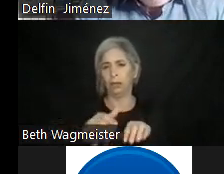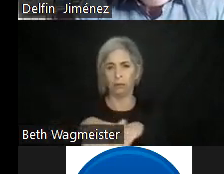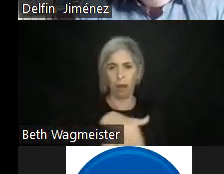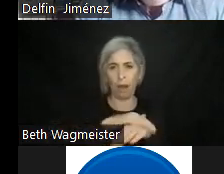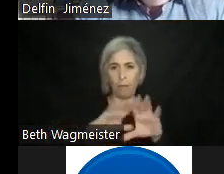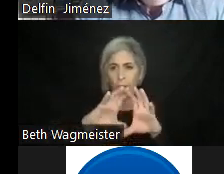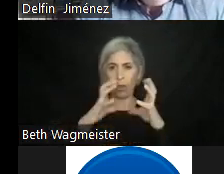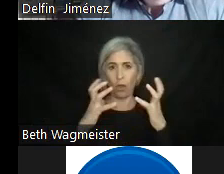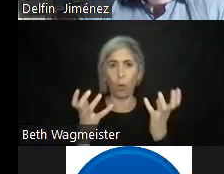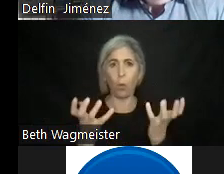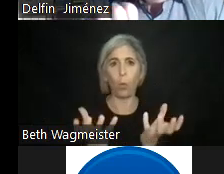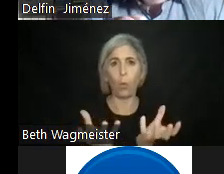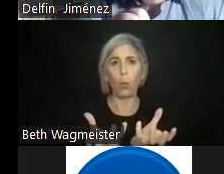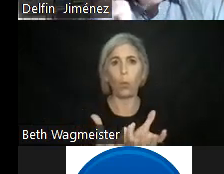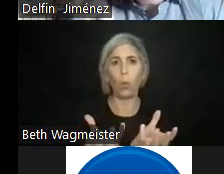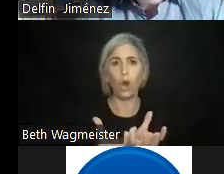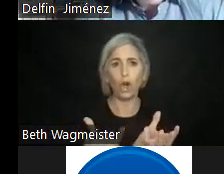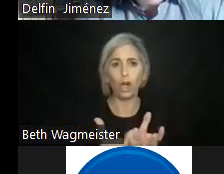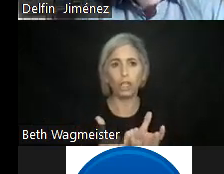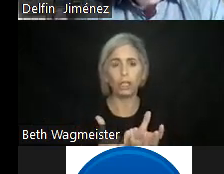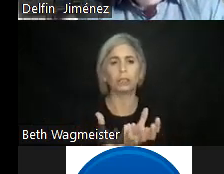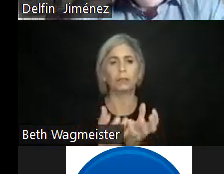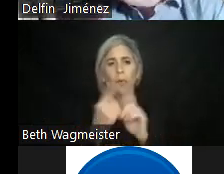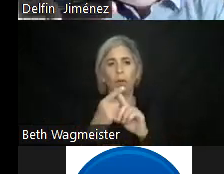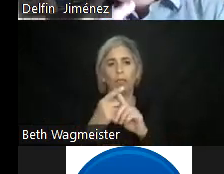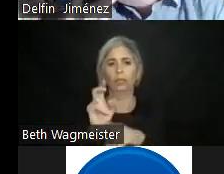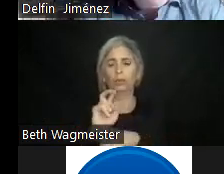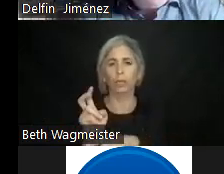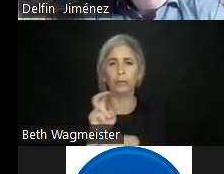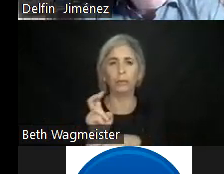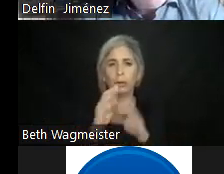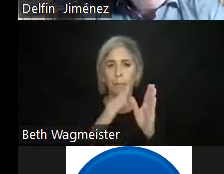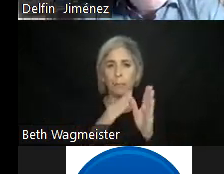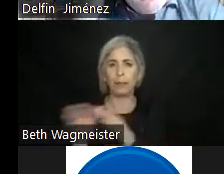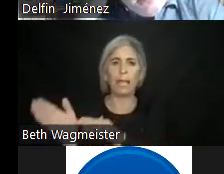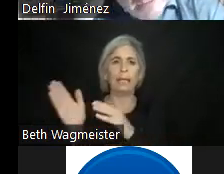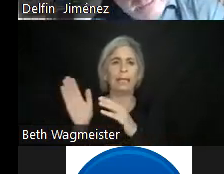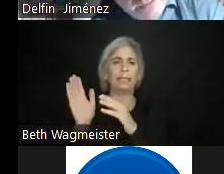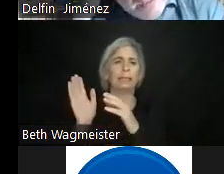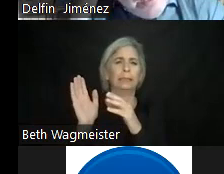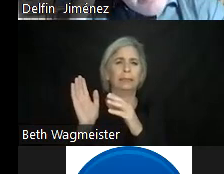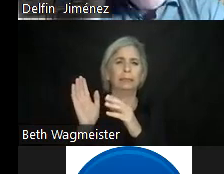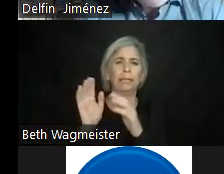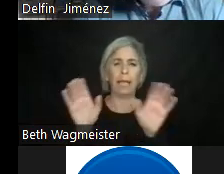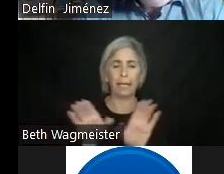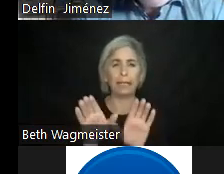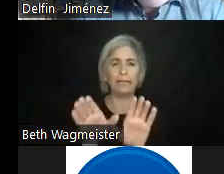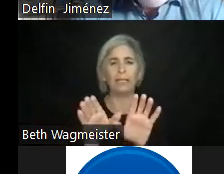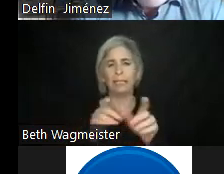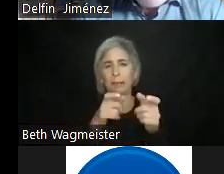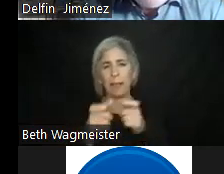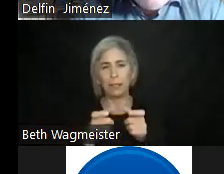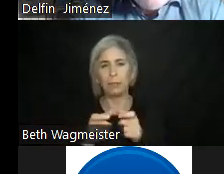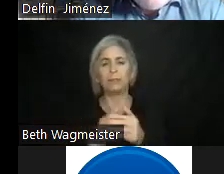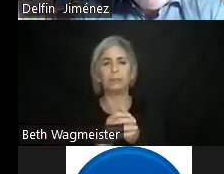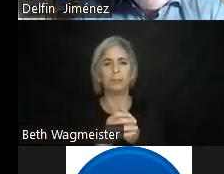experience, preparation for resources and activities. How to address implementation,